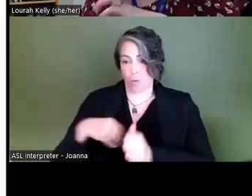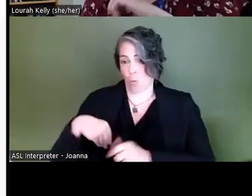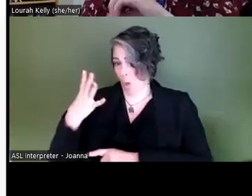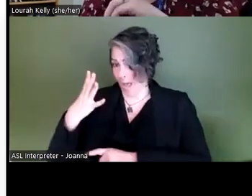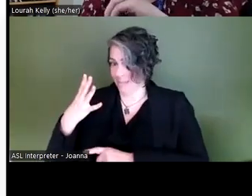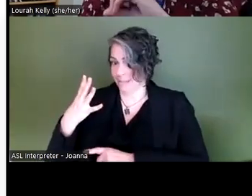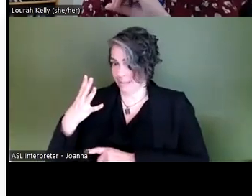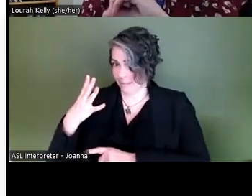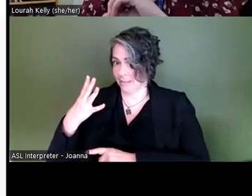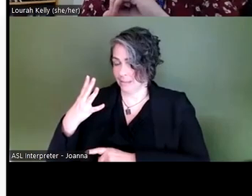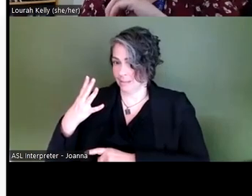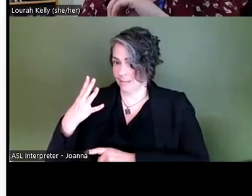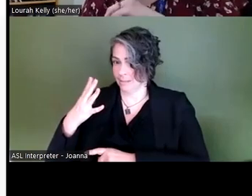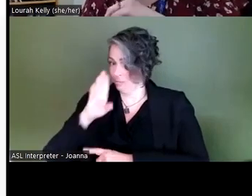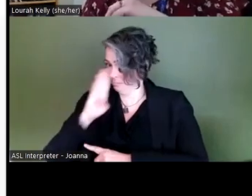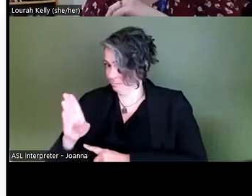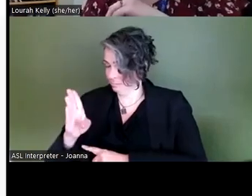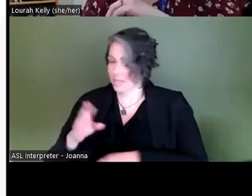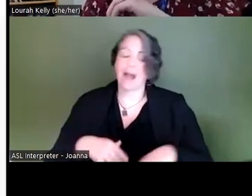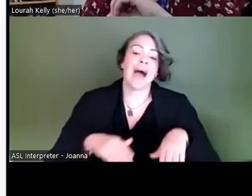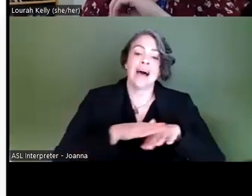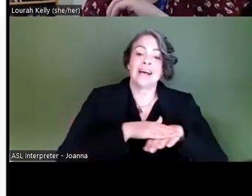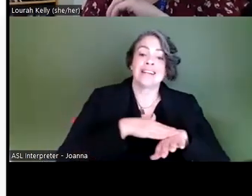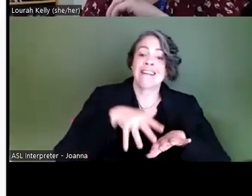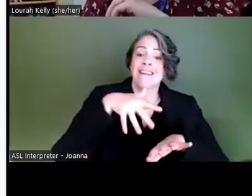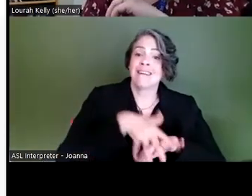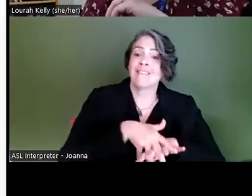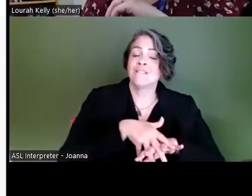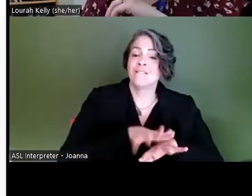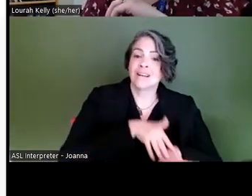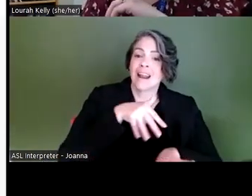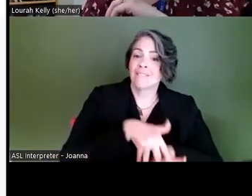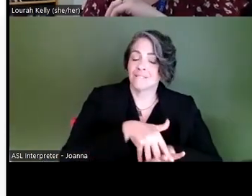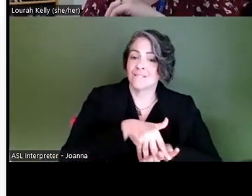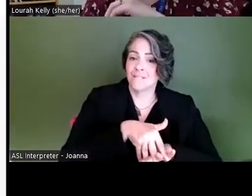But native lesbian, gay, bisexual groups have higher odds of co-occurring suicidal